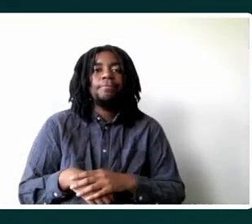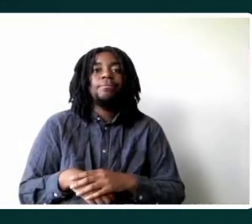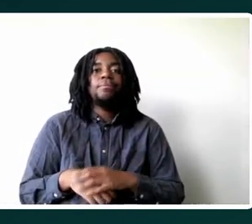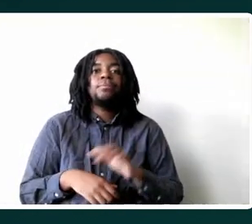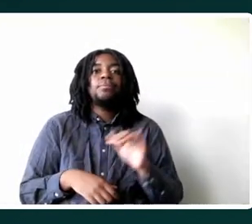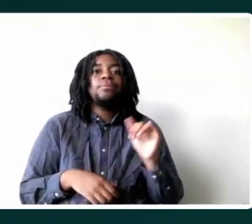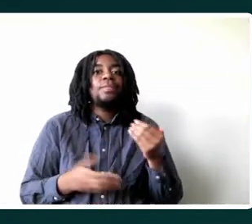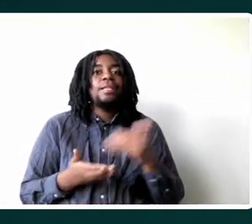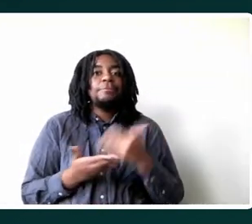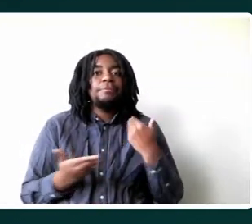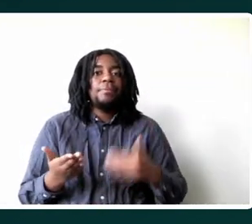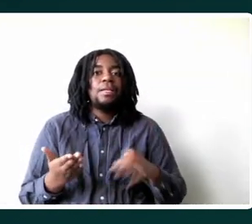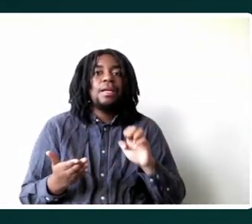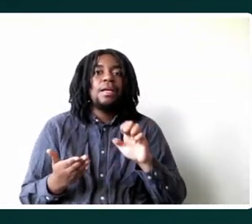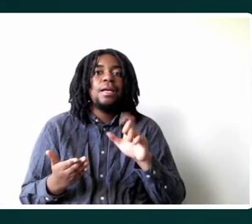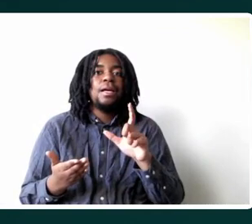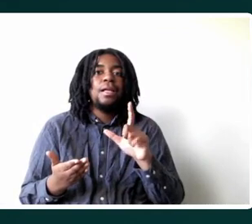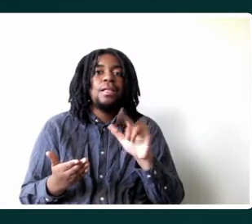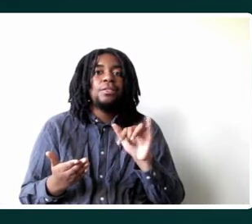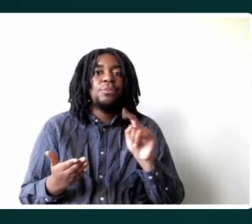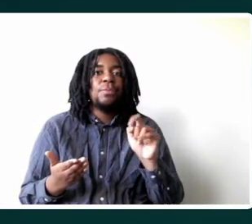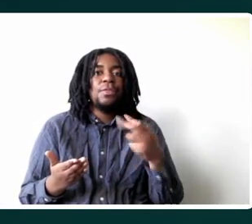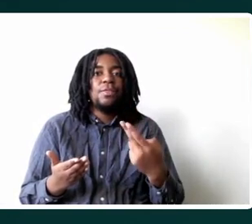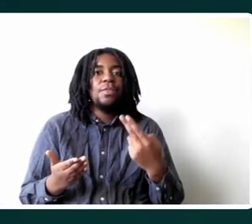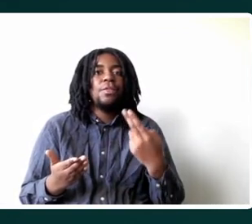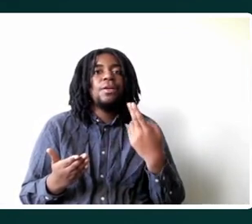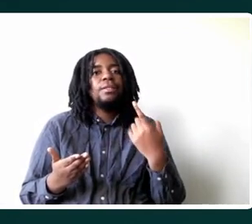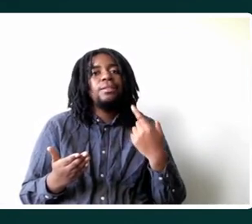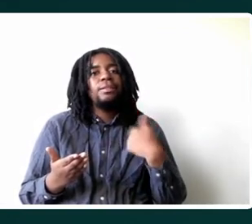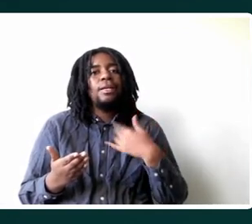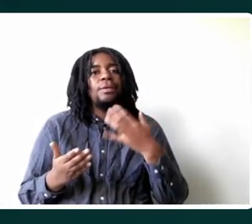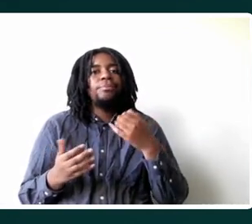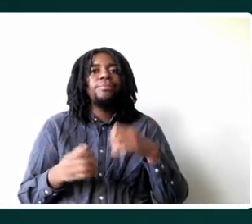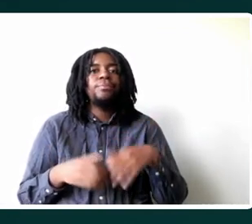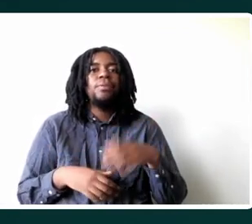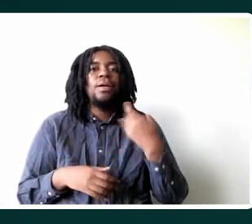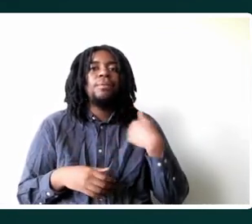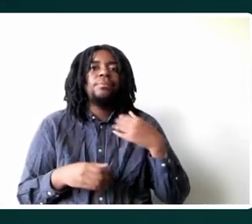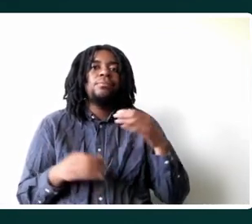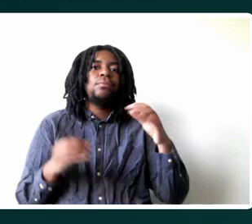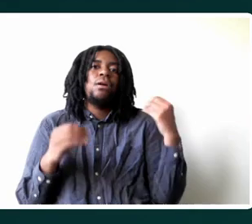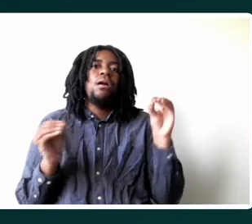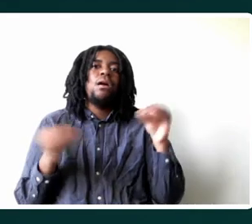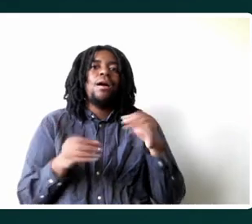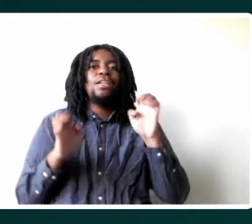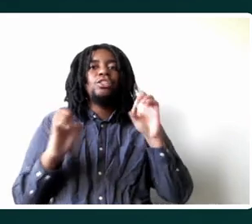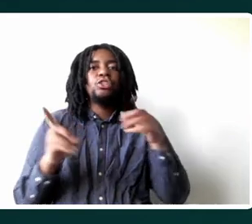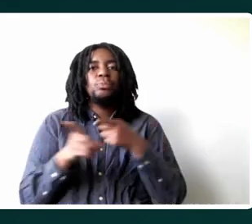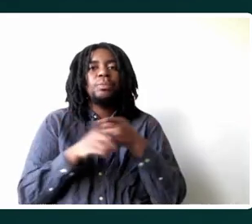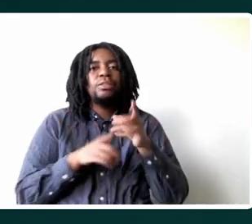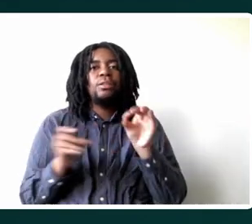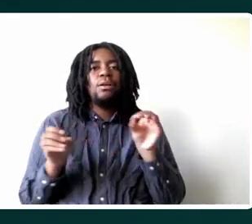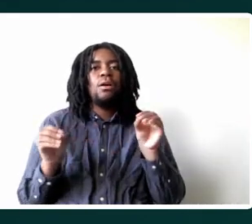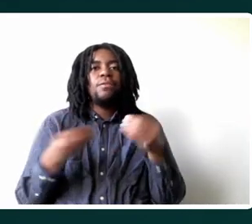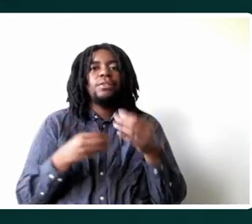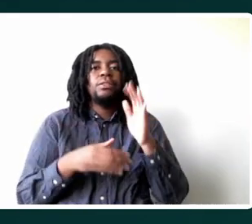education specialist at the Office of the Under Secretary for Education. And I am joined by -- Samir Meghelli: Hi, everyone. I'm